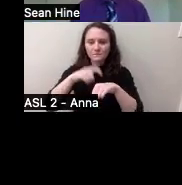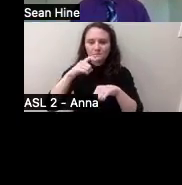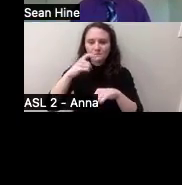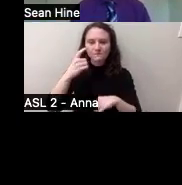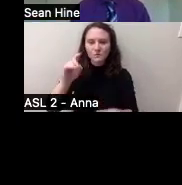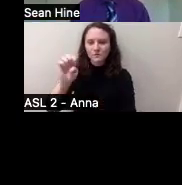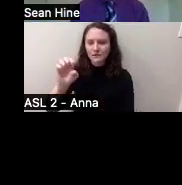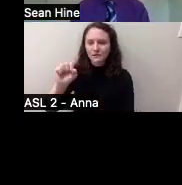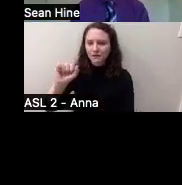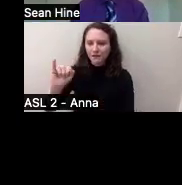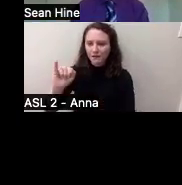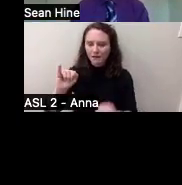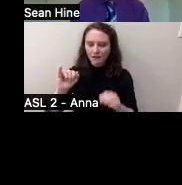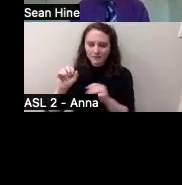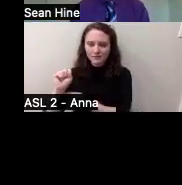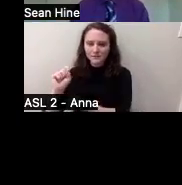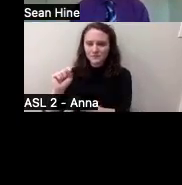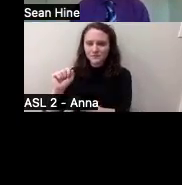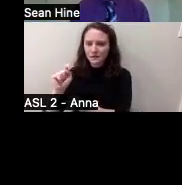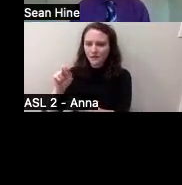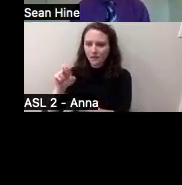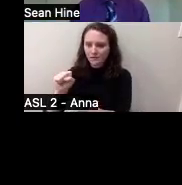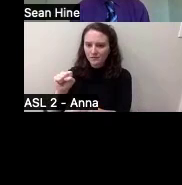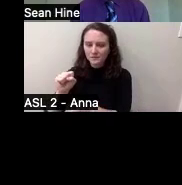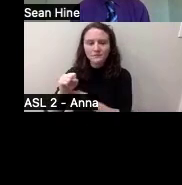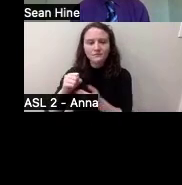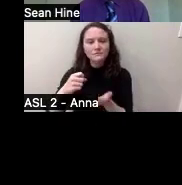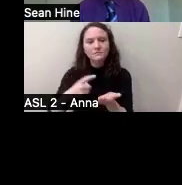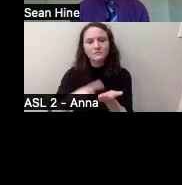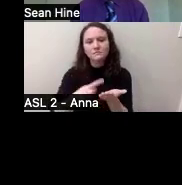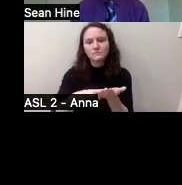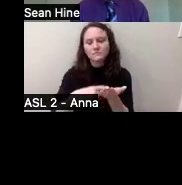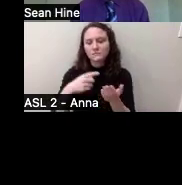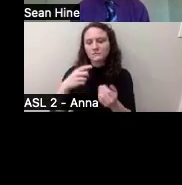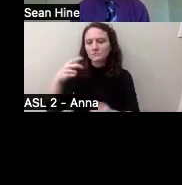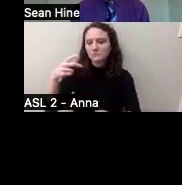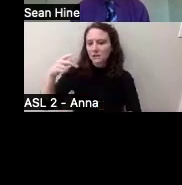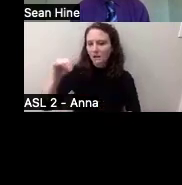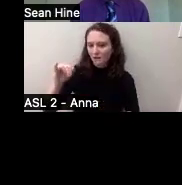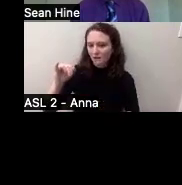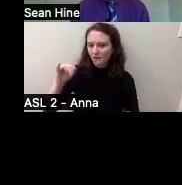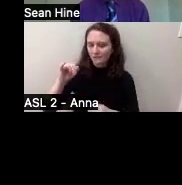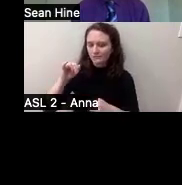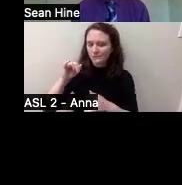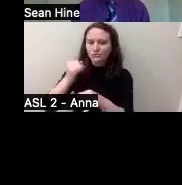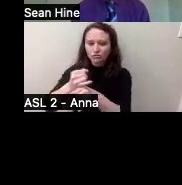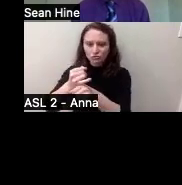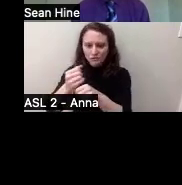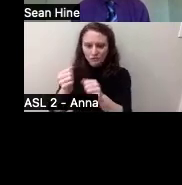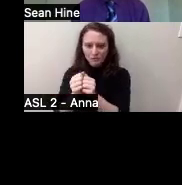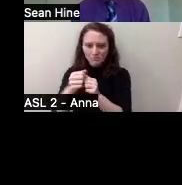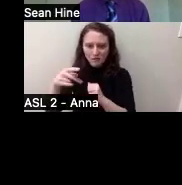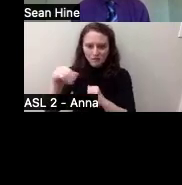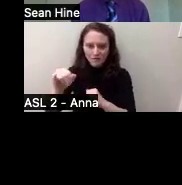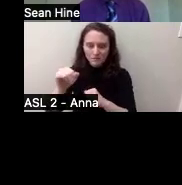So sometimes what will happen is a principal investigator, an institution with a PI, will submit an application,